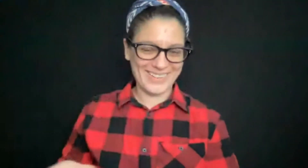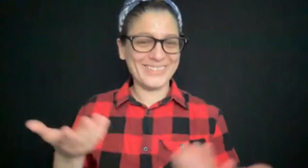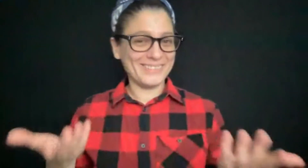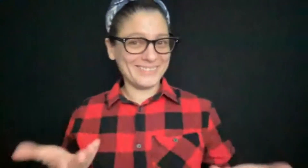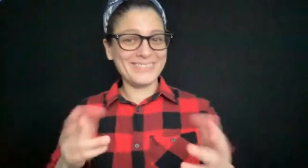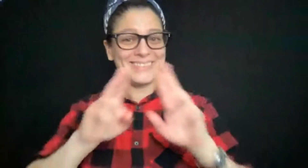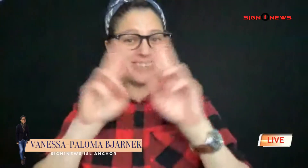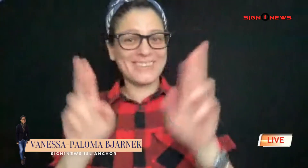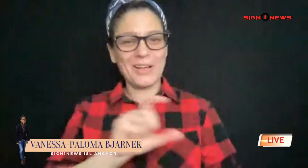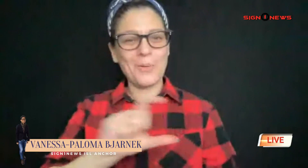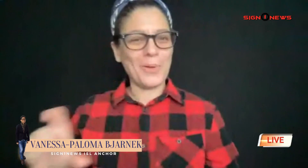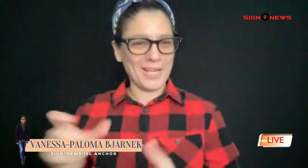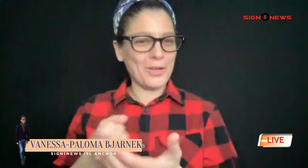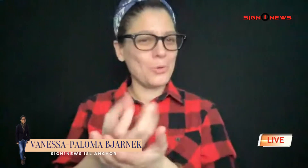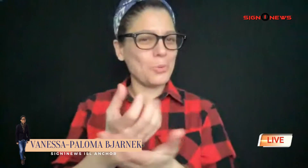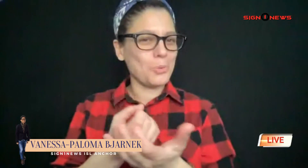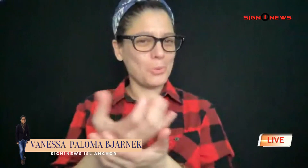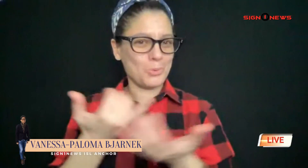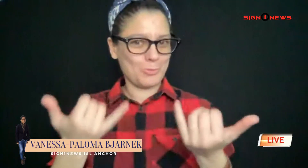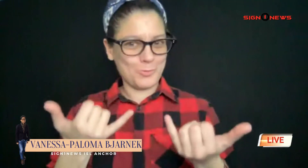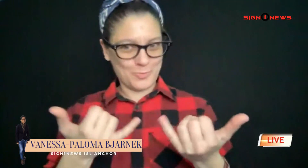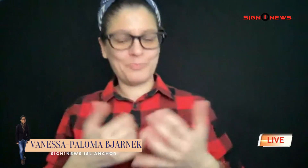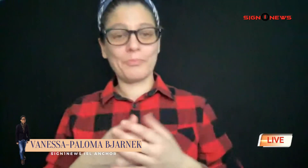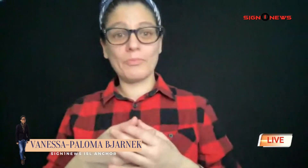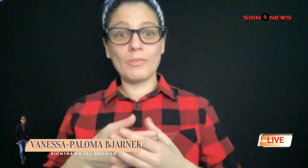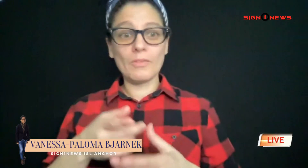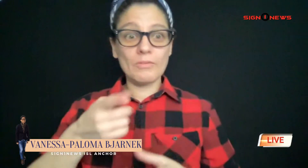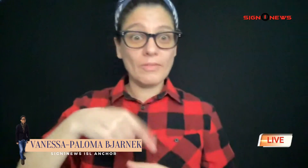Hello everyone here's a quick look at the top trending international news stories making